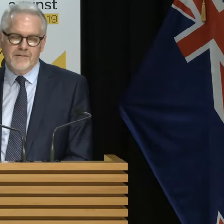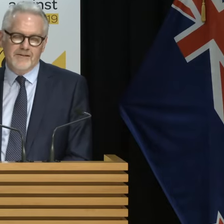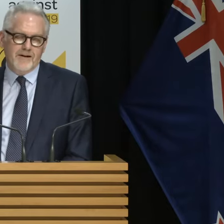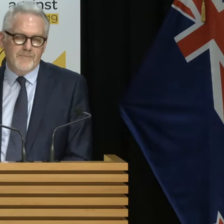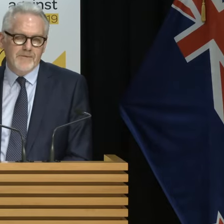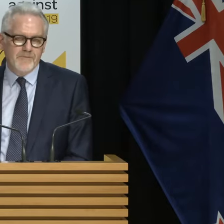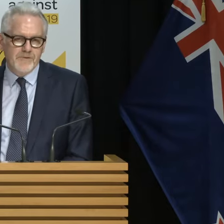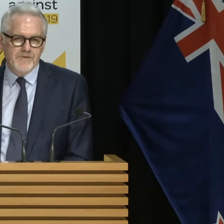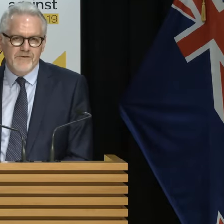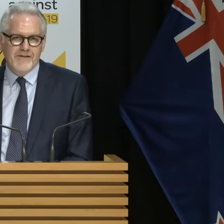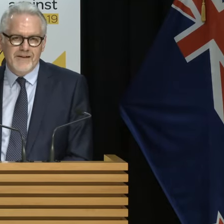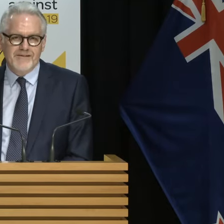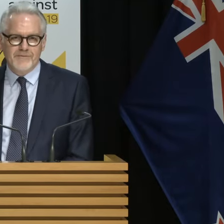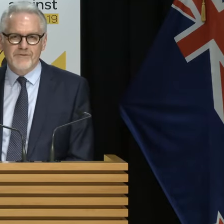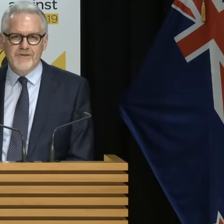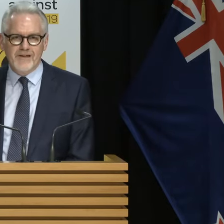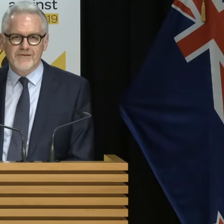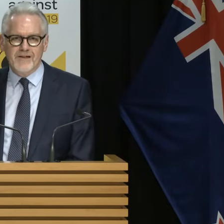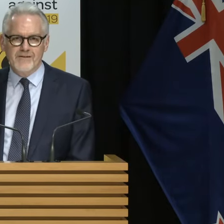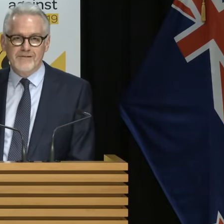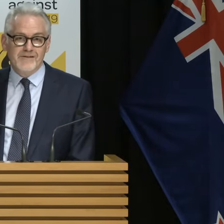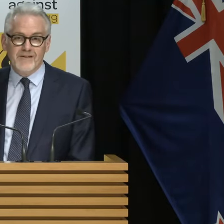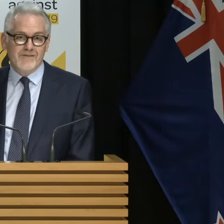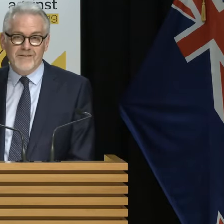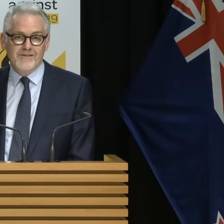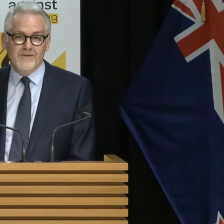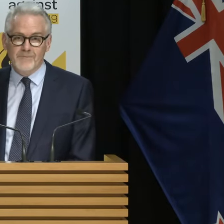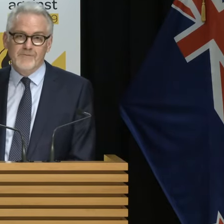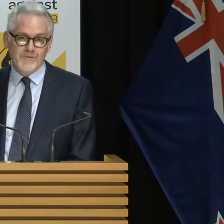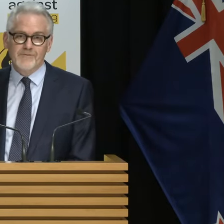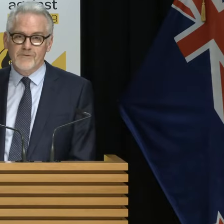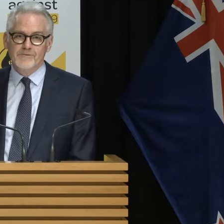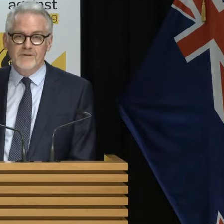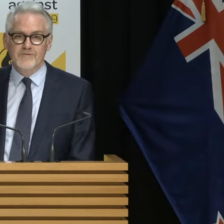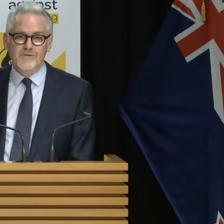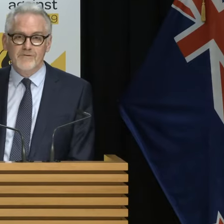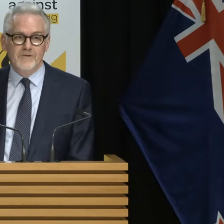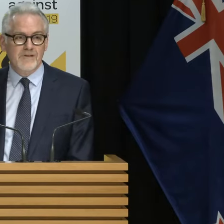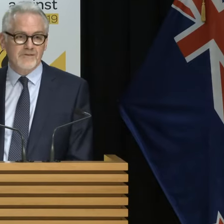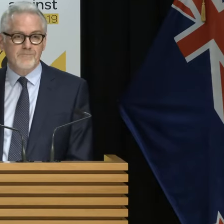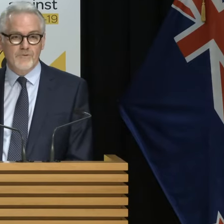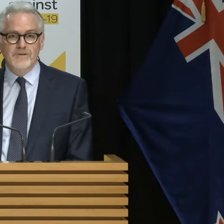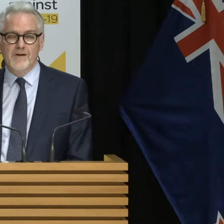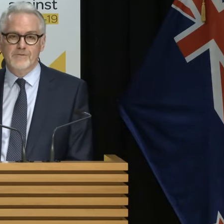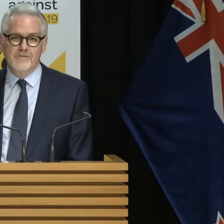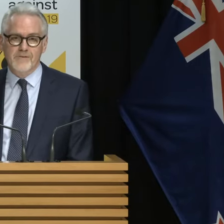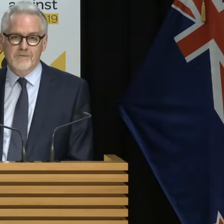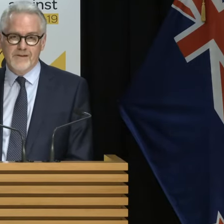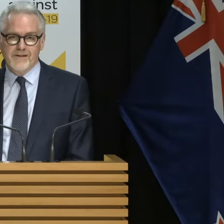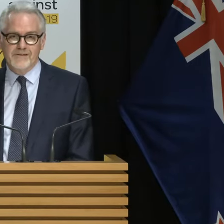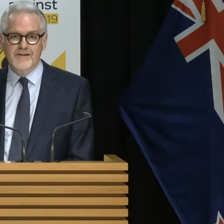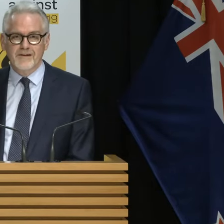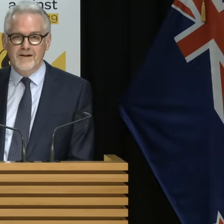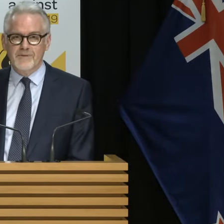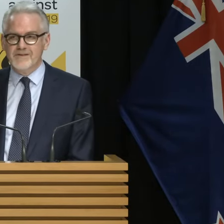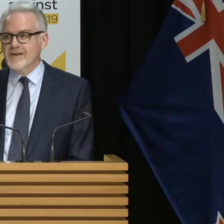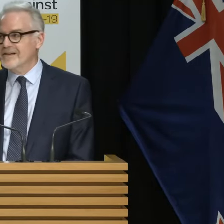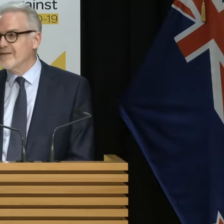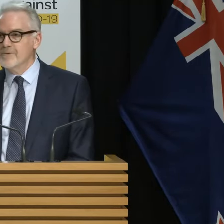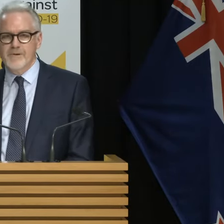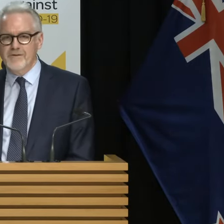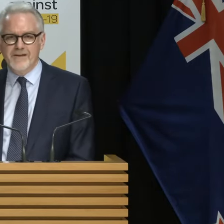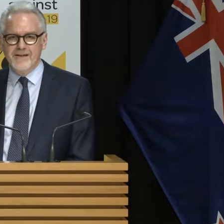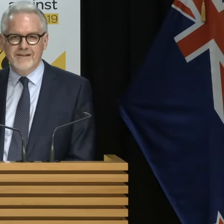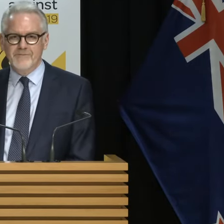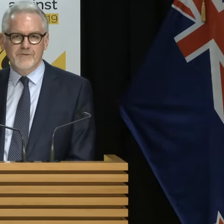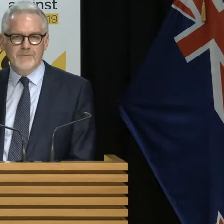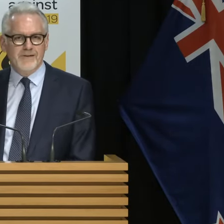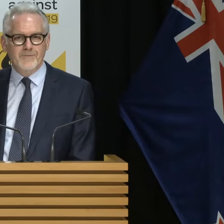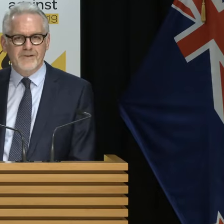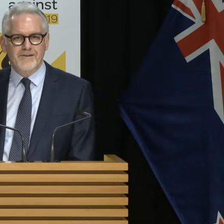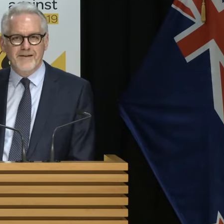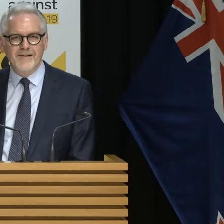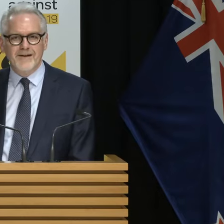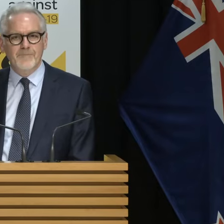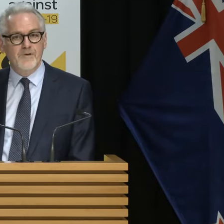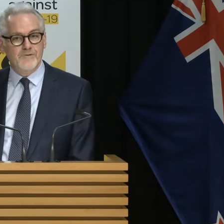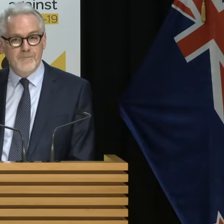spreads to the rest of New